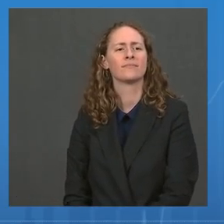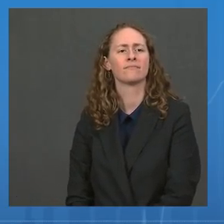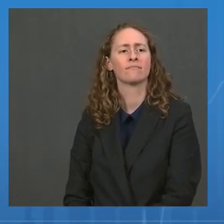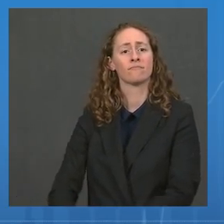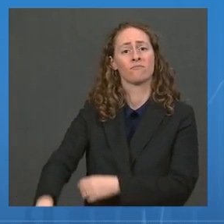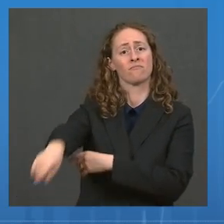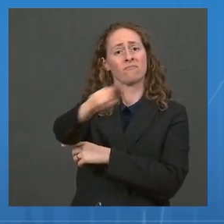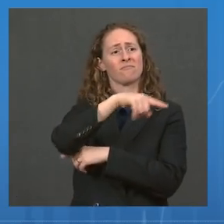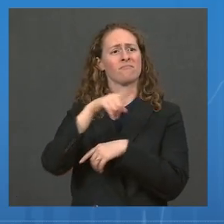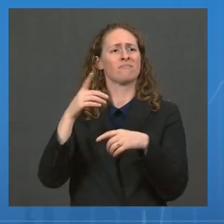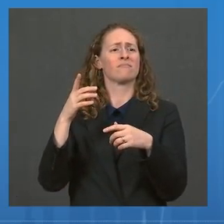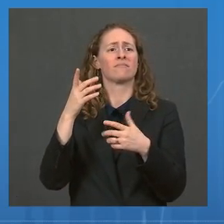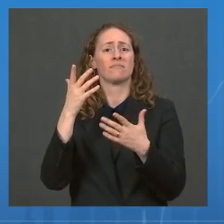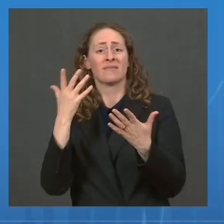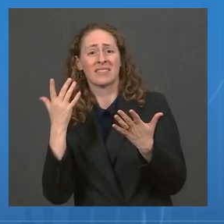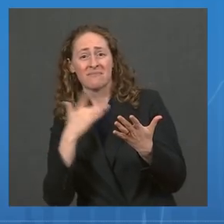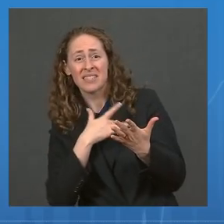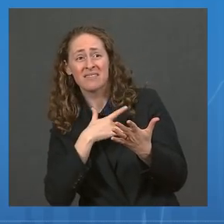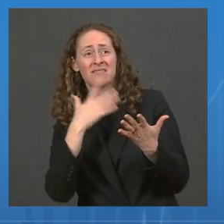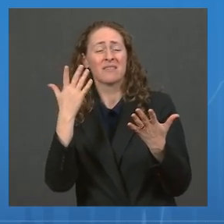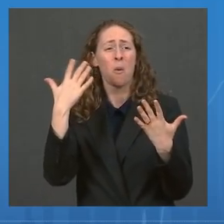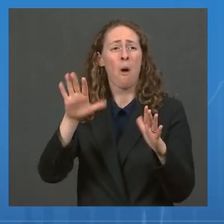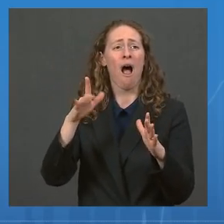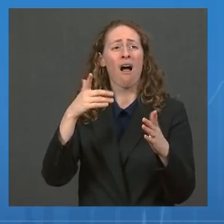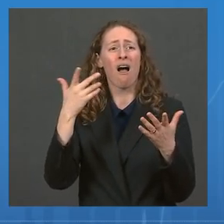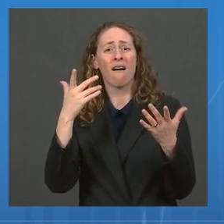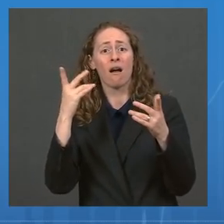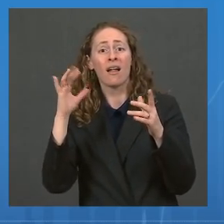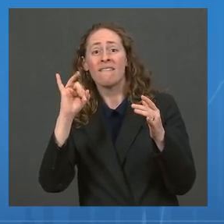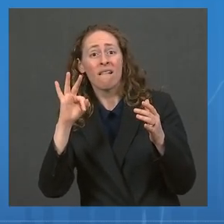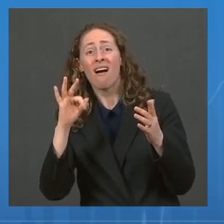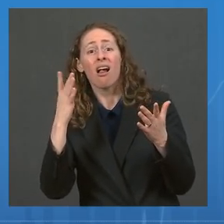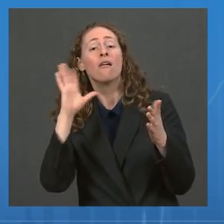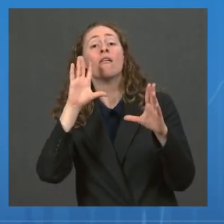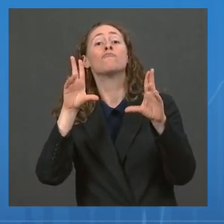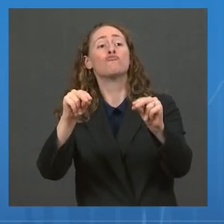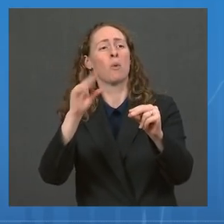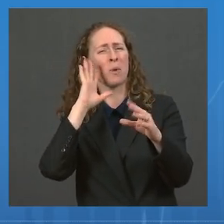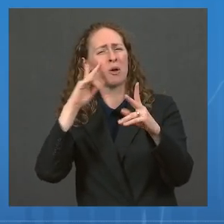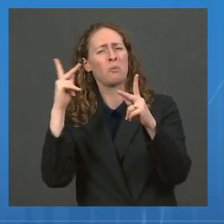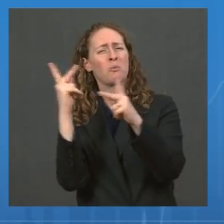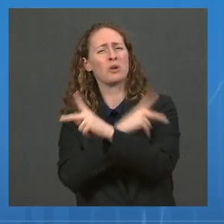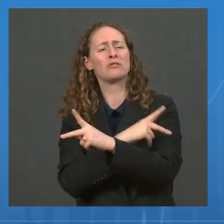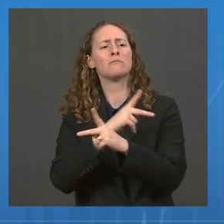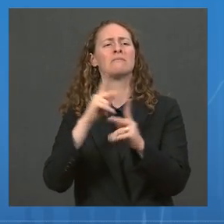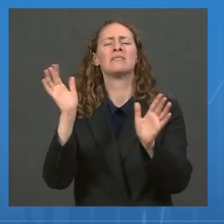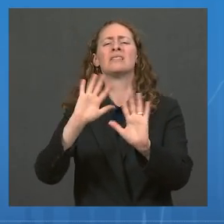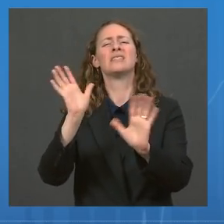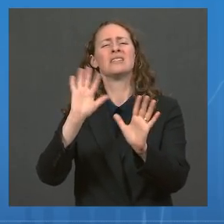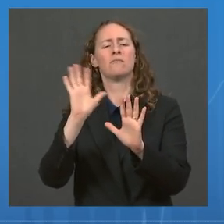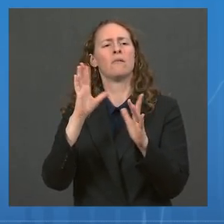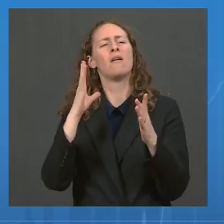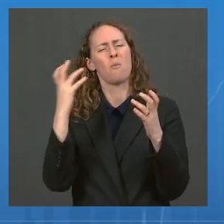would only worsen the inequities that I have committed to fight against. When we announced our booster plan in August,